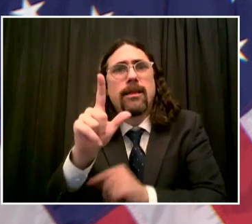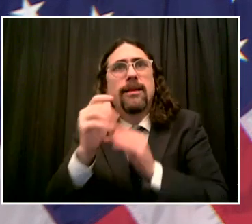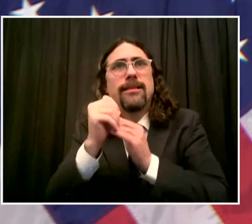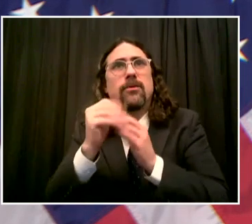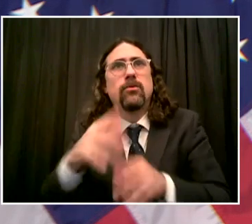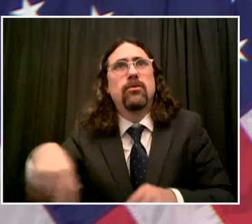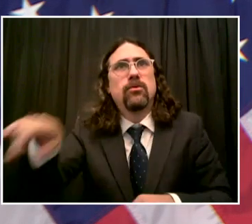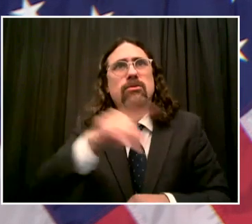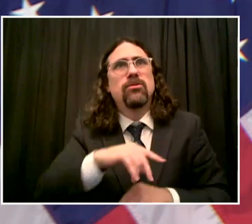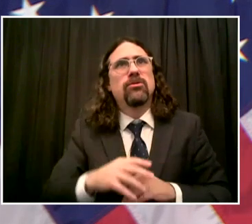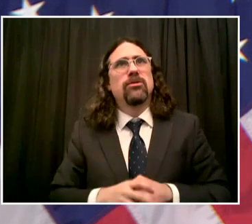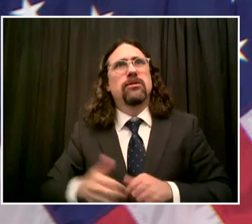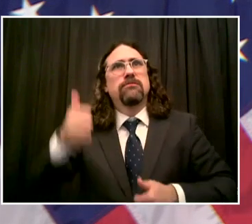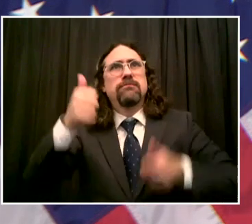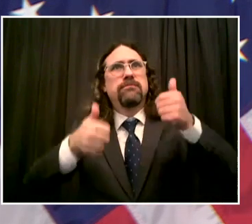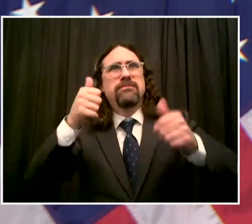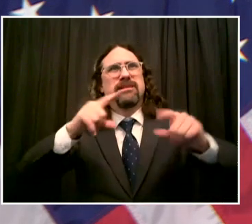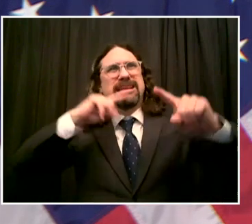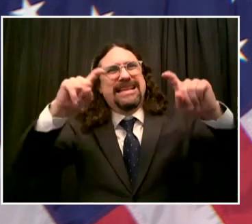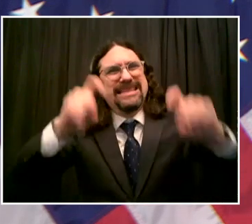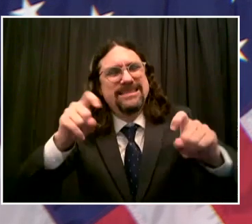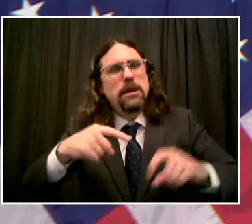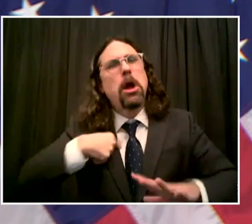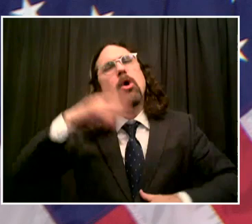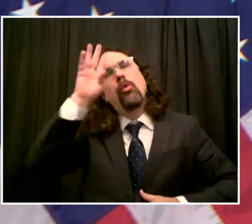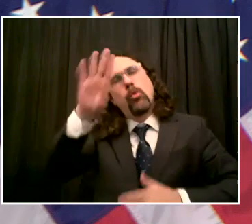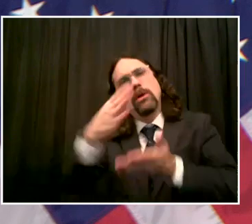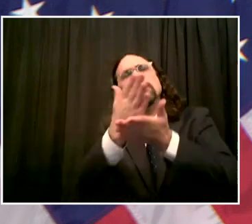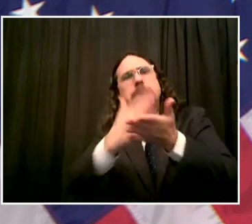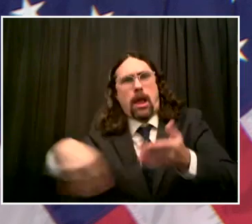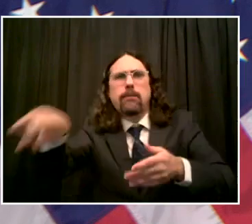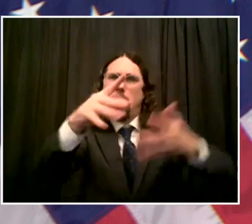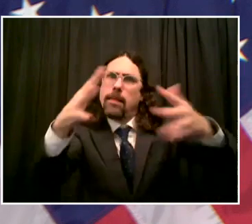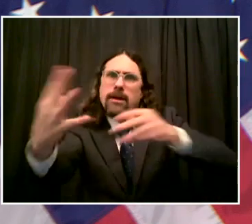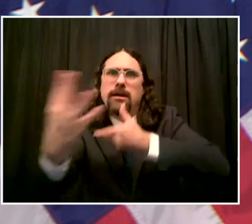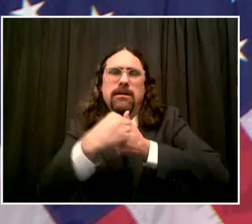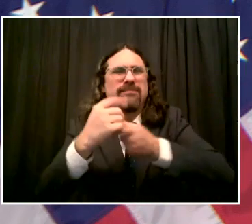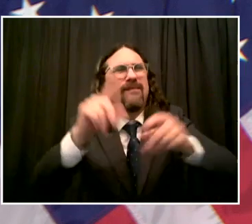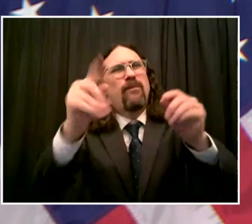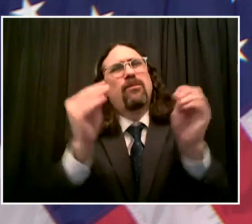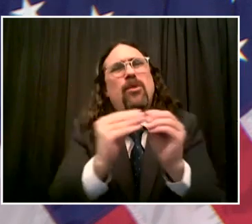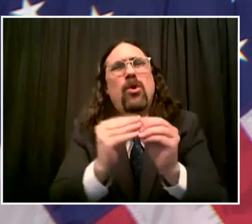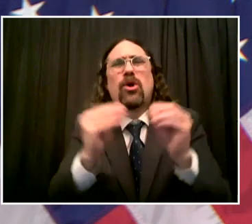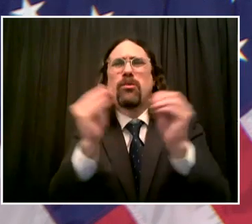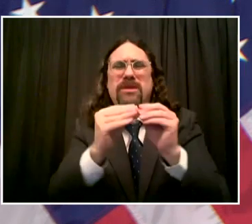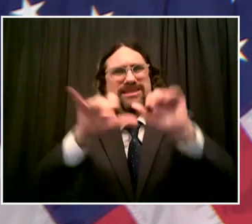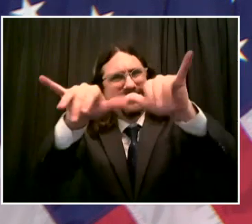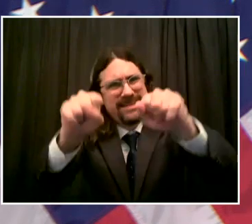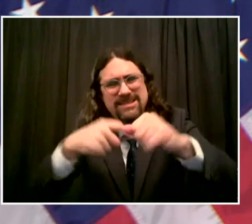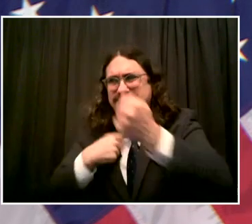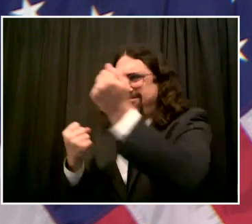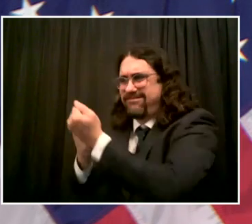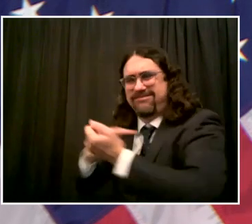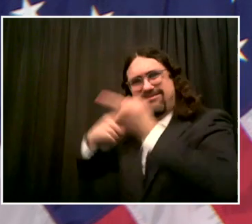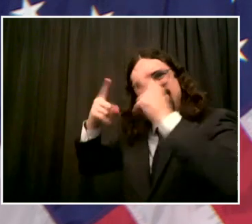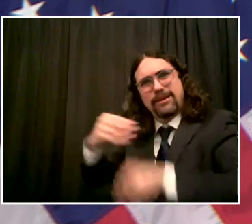WE NEED PEOPLE TO STEP BACK,